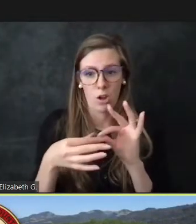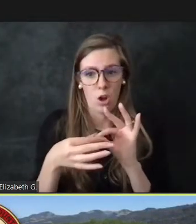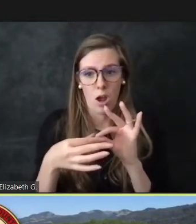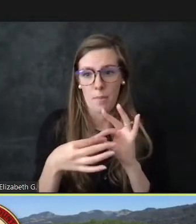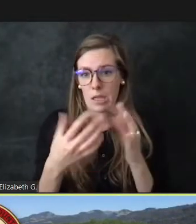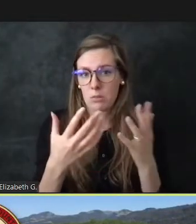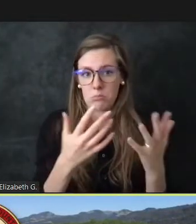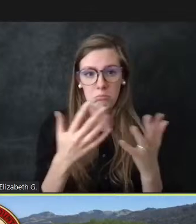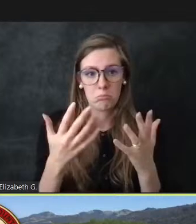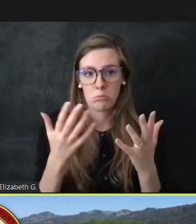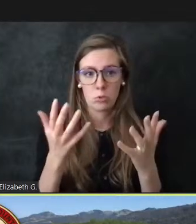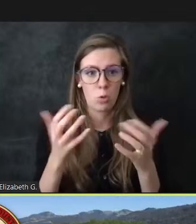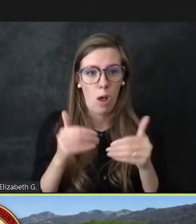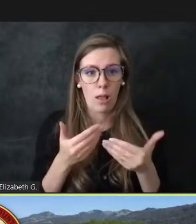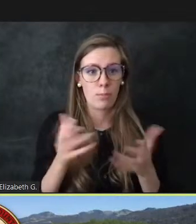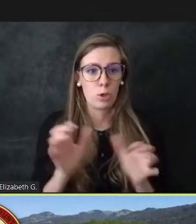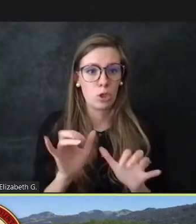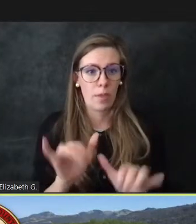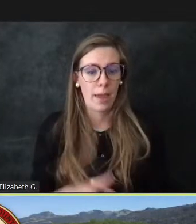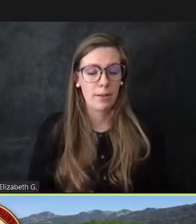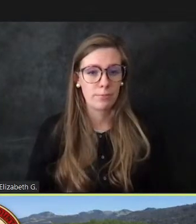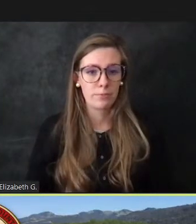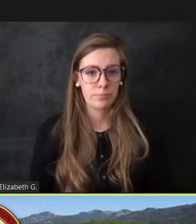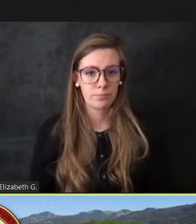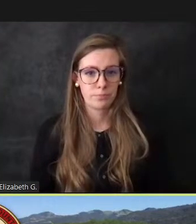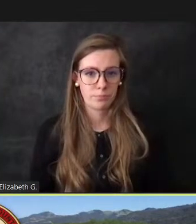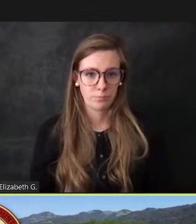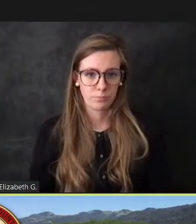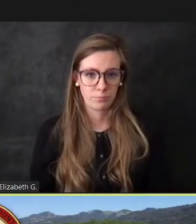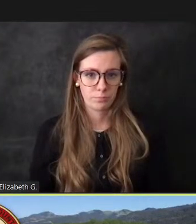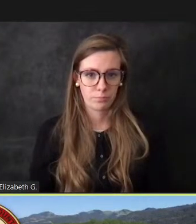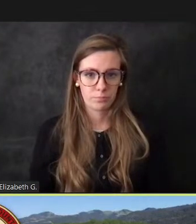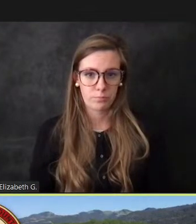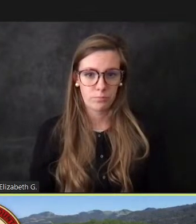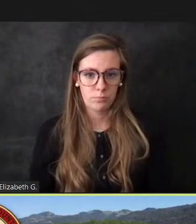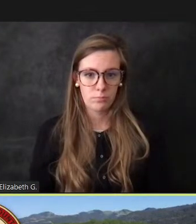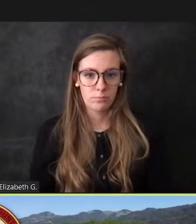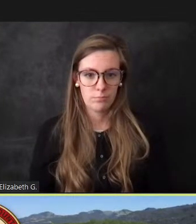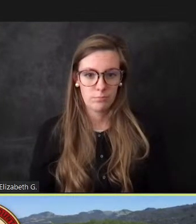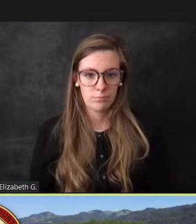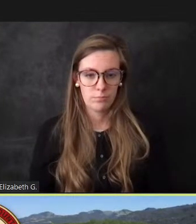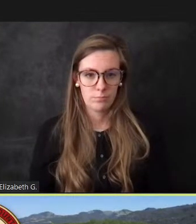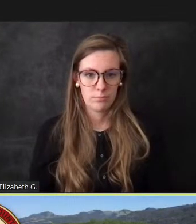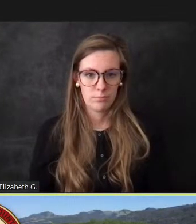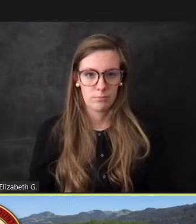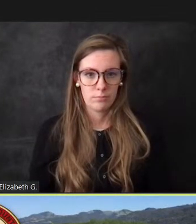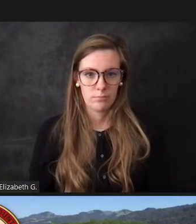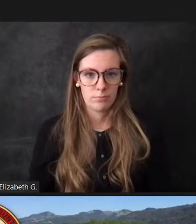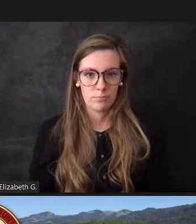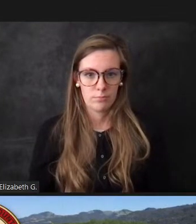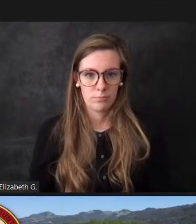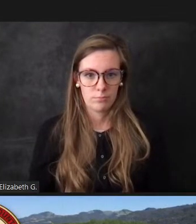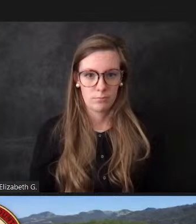at a time came back, who's going to go first?